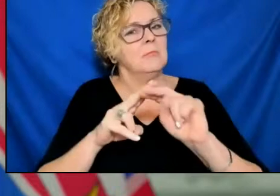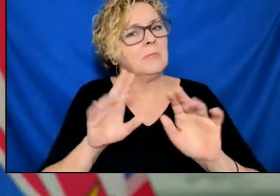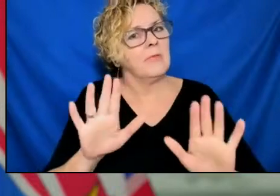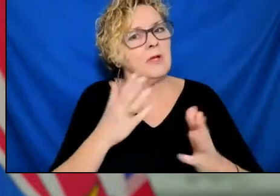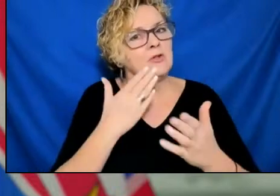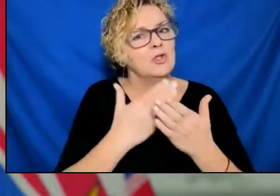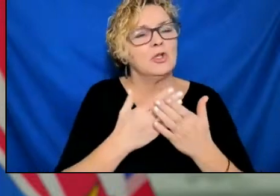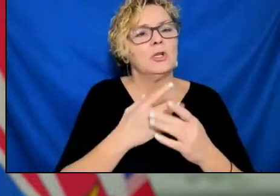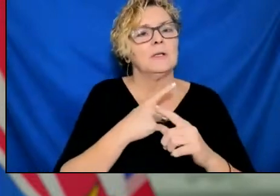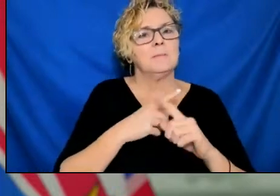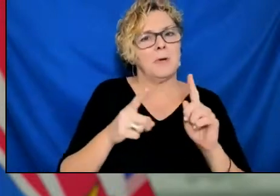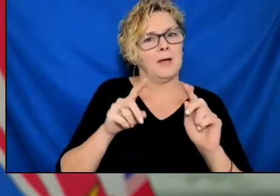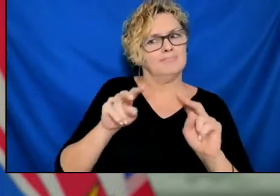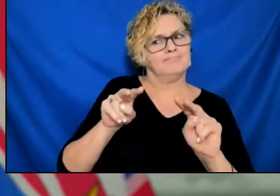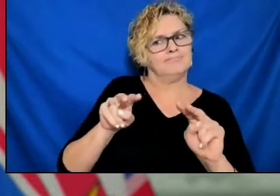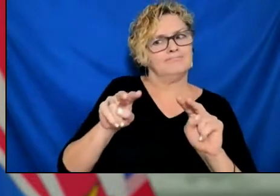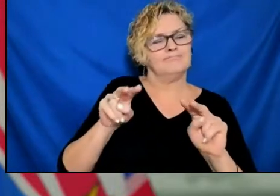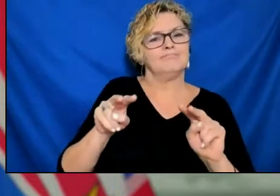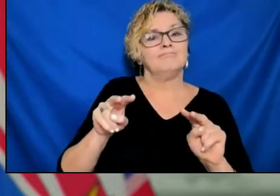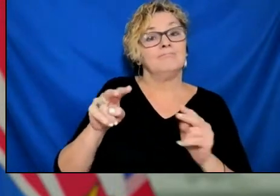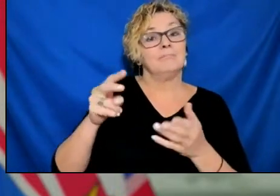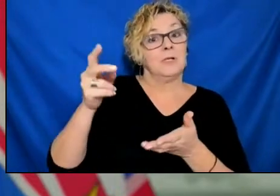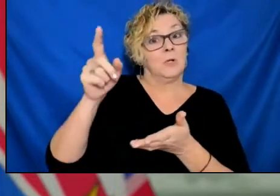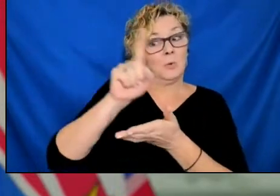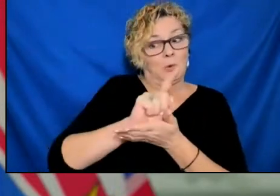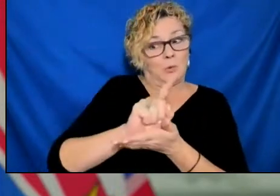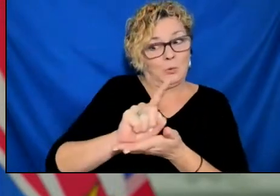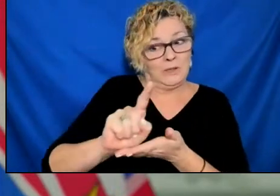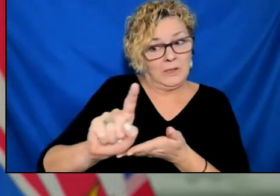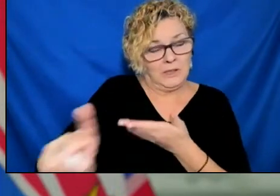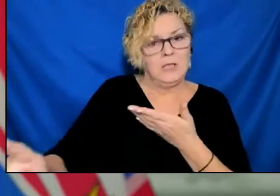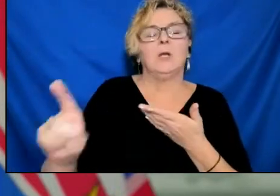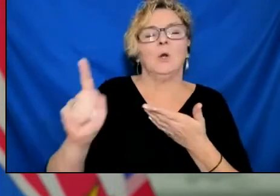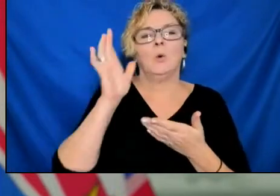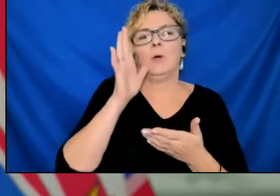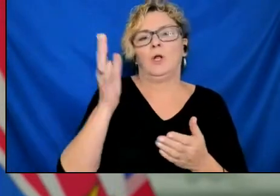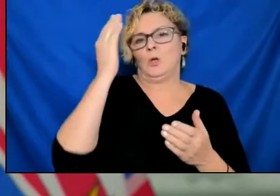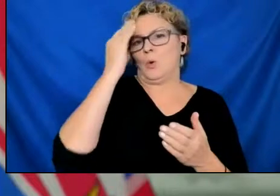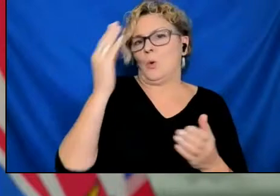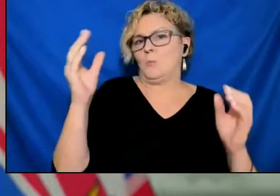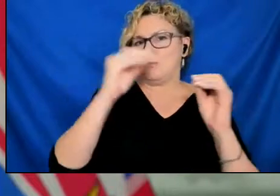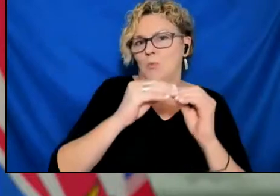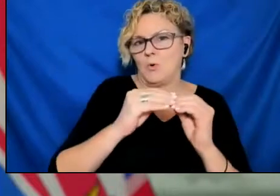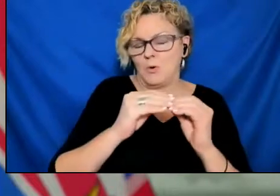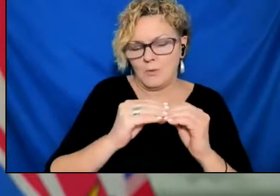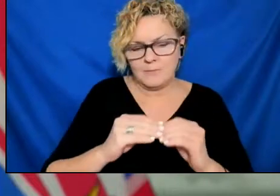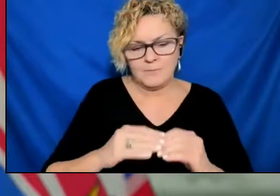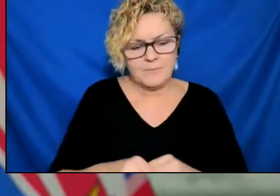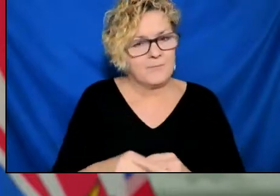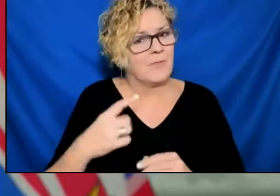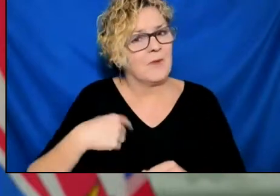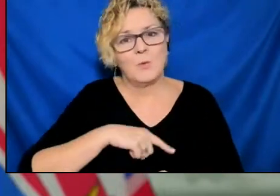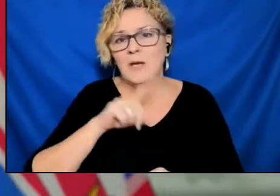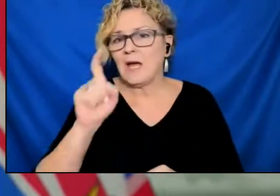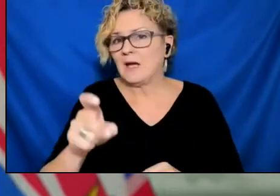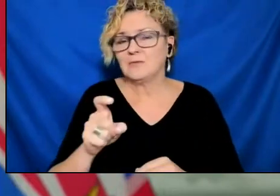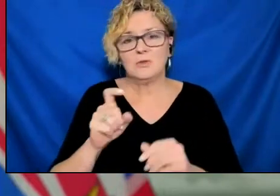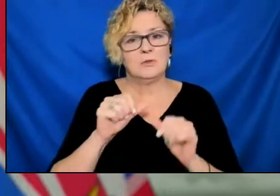for us. But we will know more in a week. We are once again in a new phase